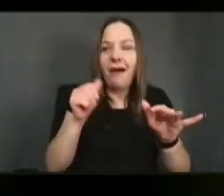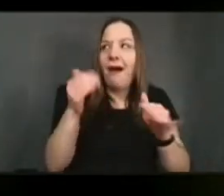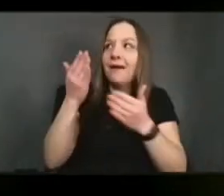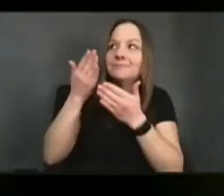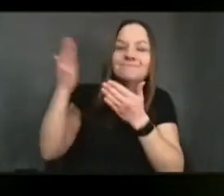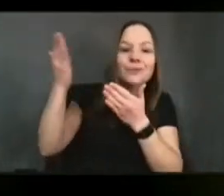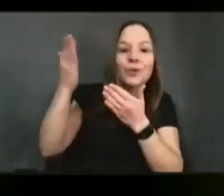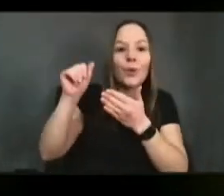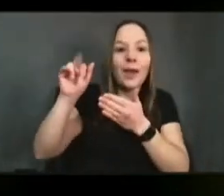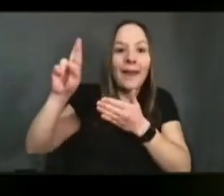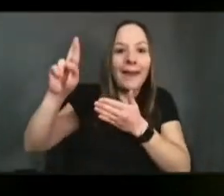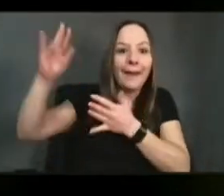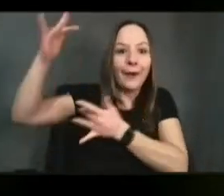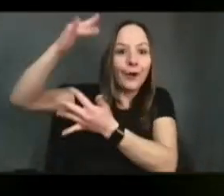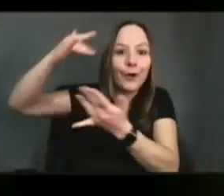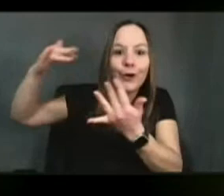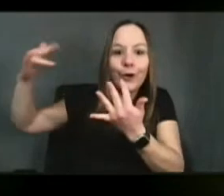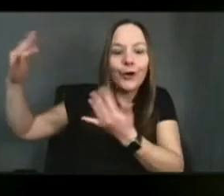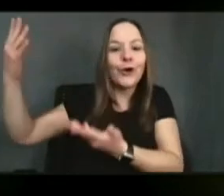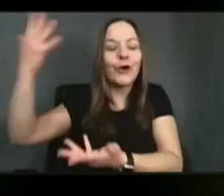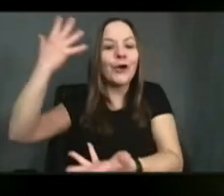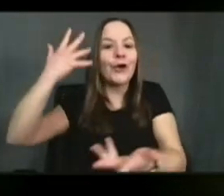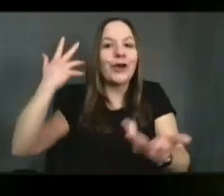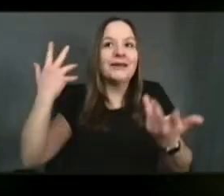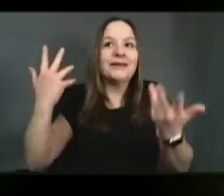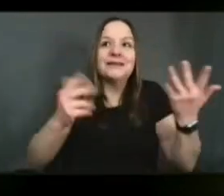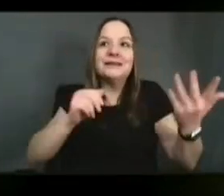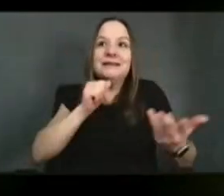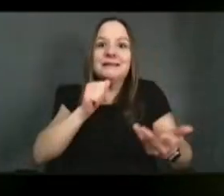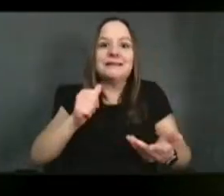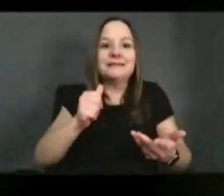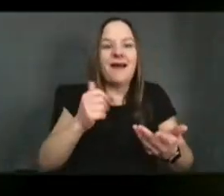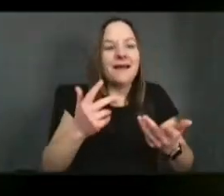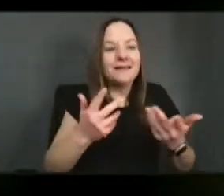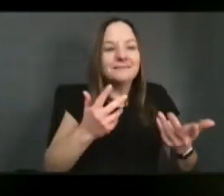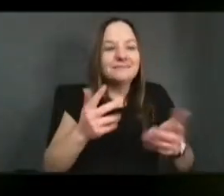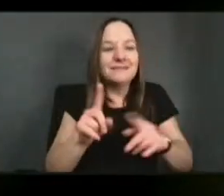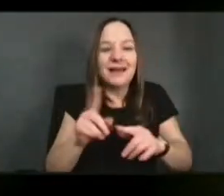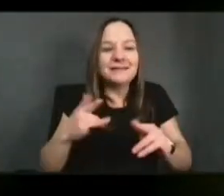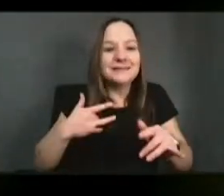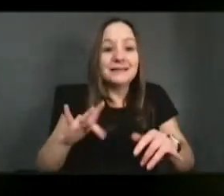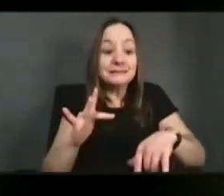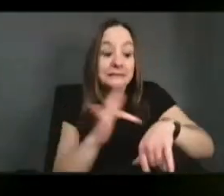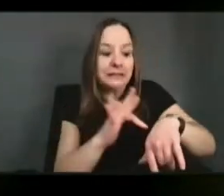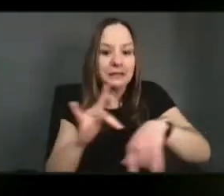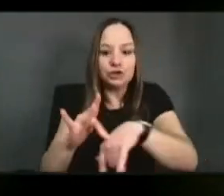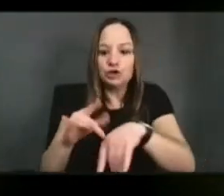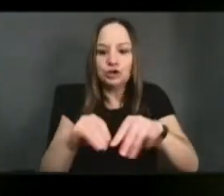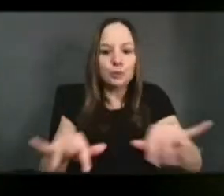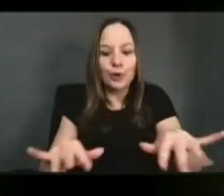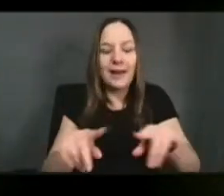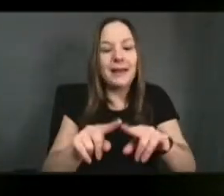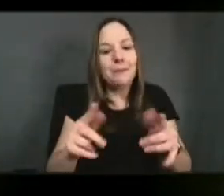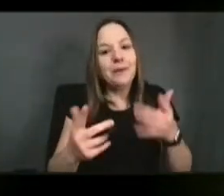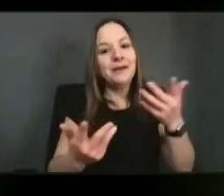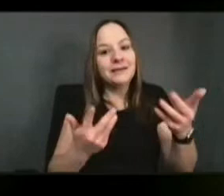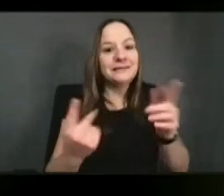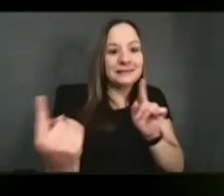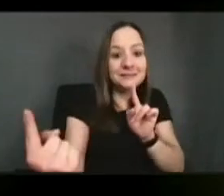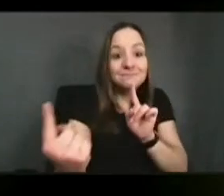doesn't transmit through the duct work. It's not, You know, It's obviously not totally sensitive touch, so it's really